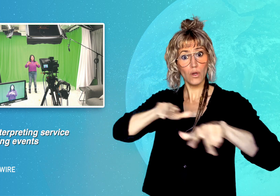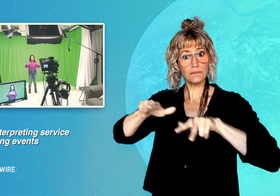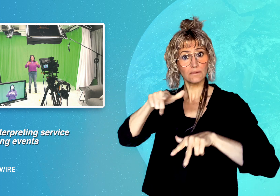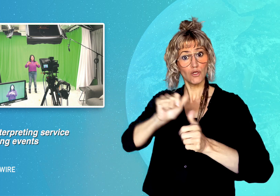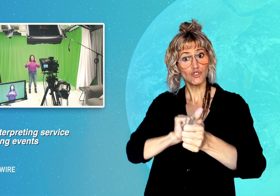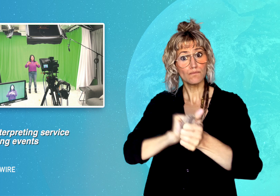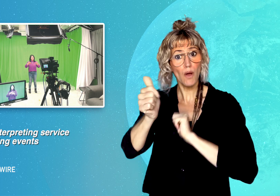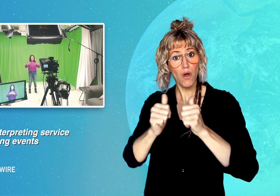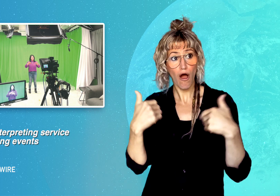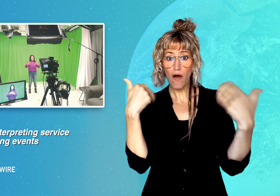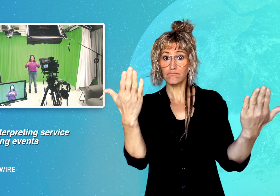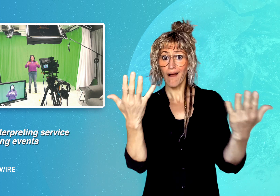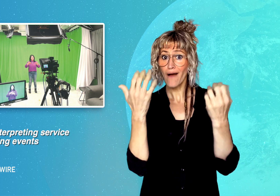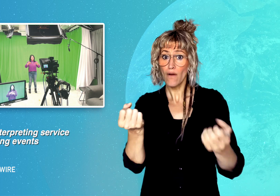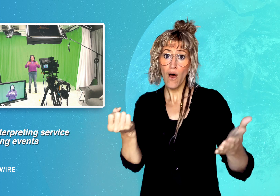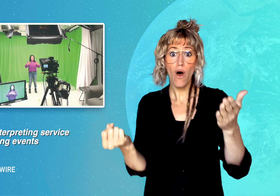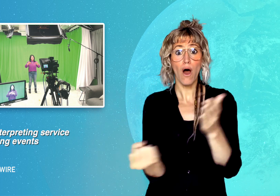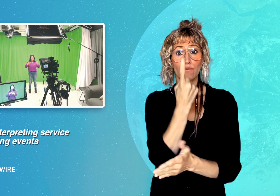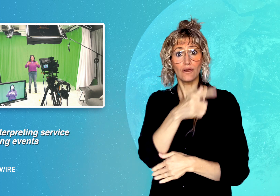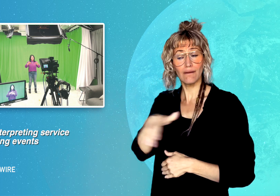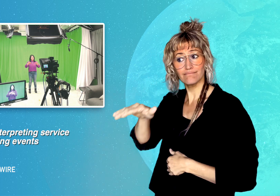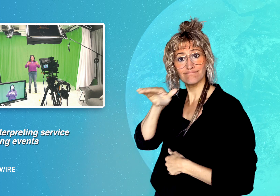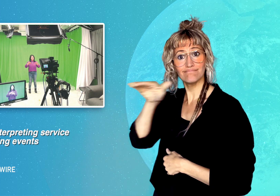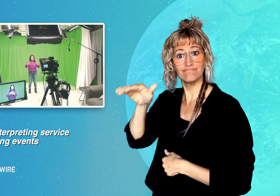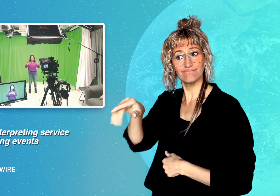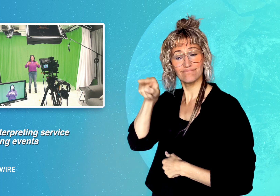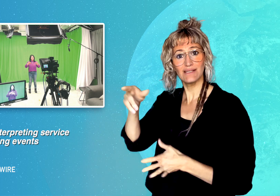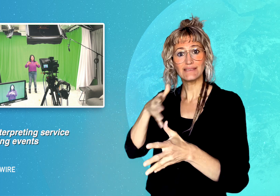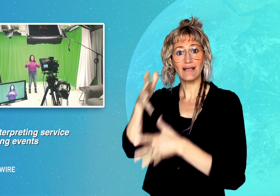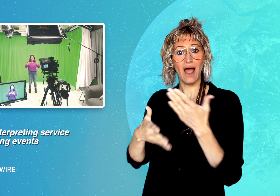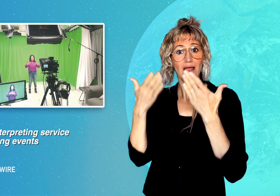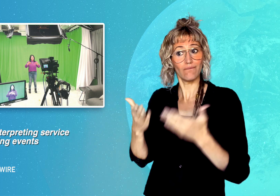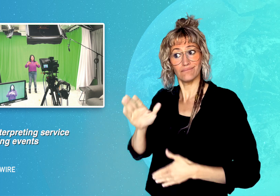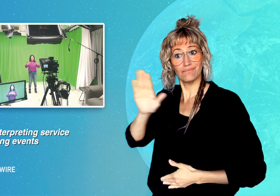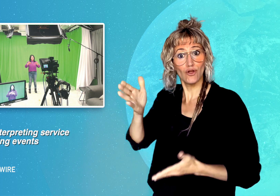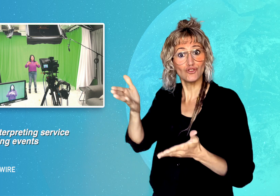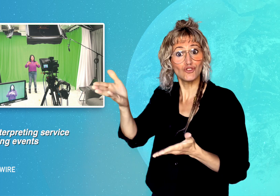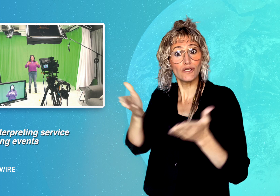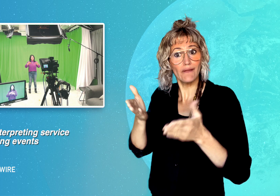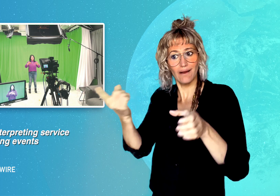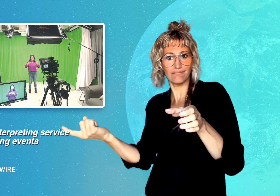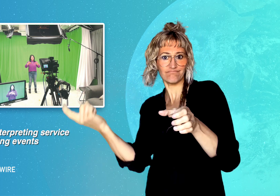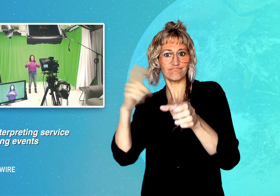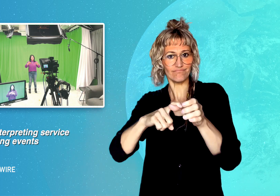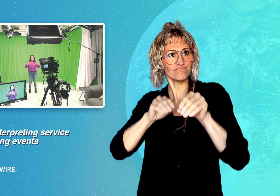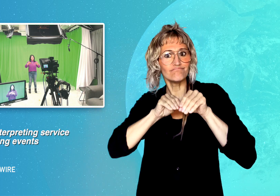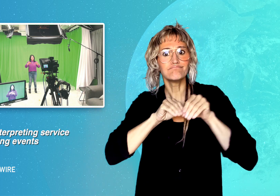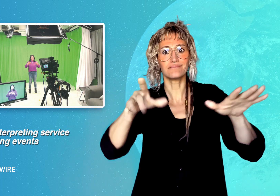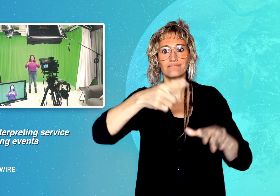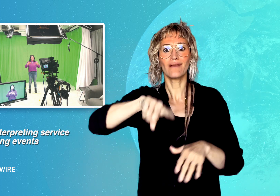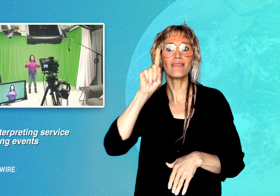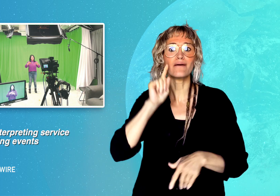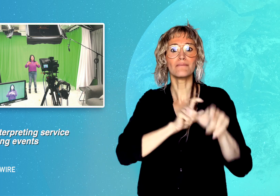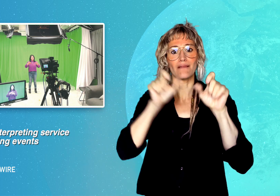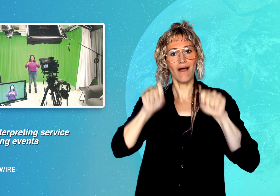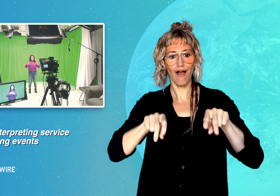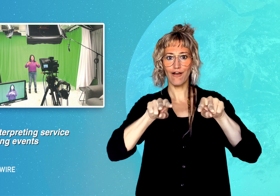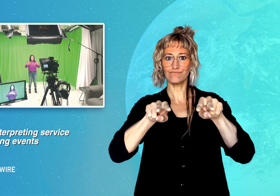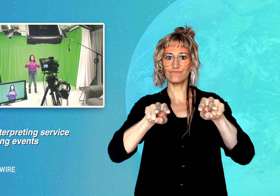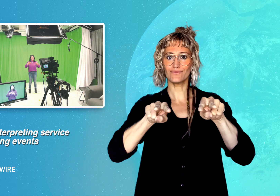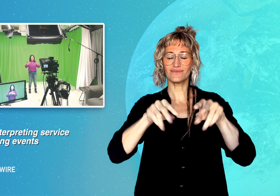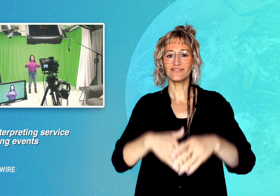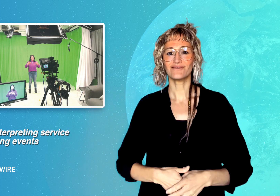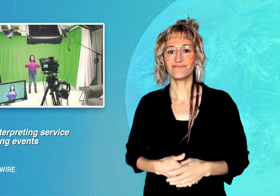host sports the opportunity to provide Sign Now services to Deaf viewers.